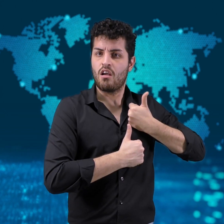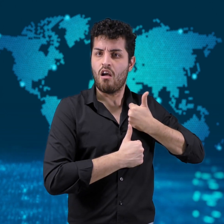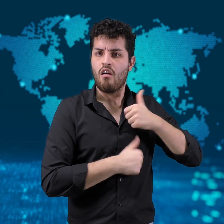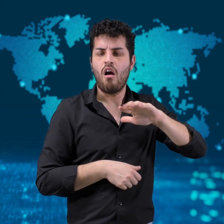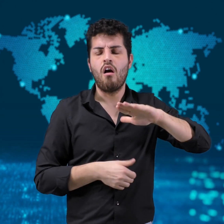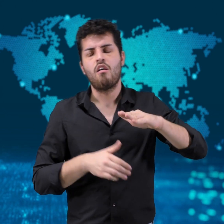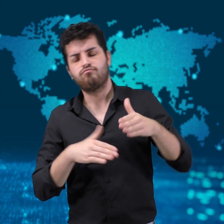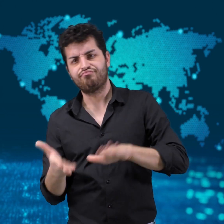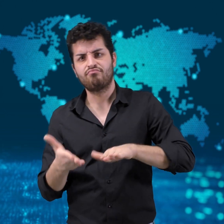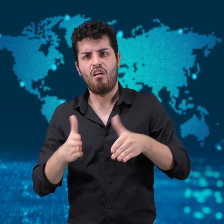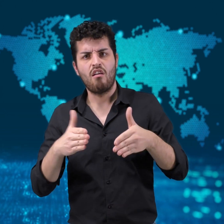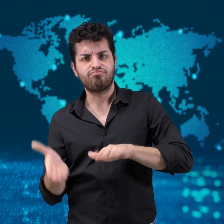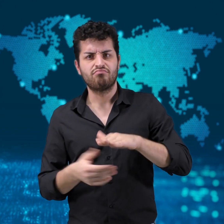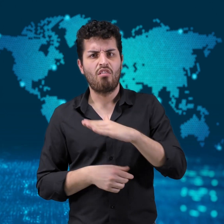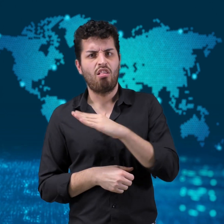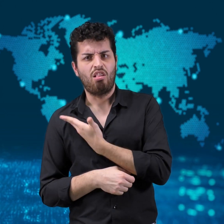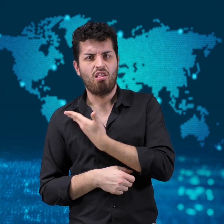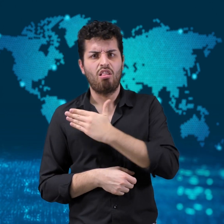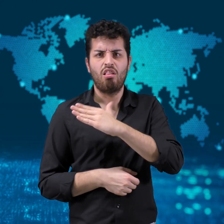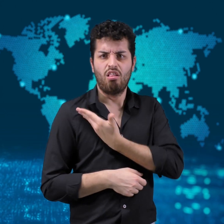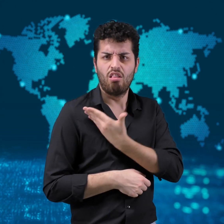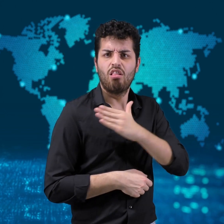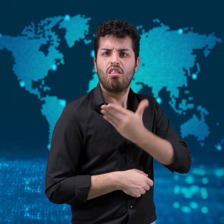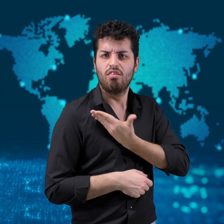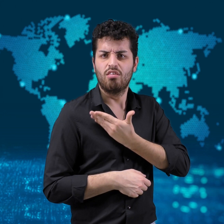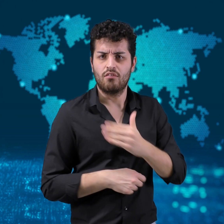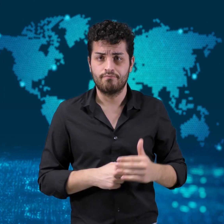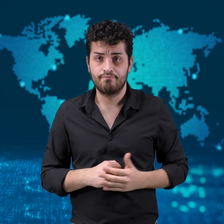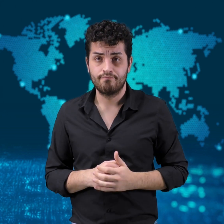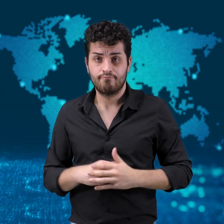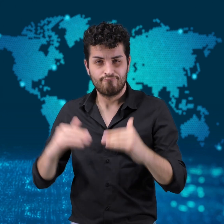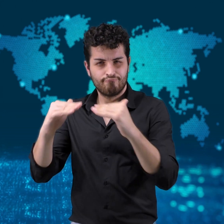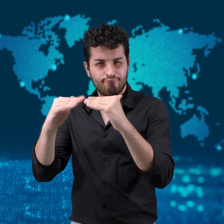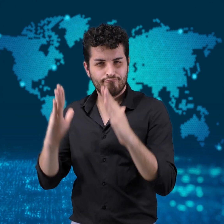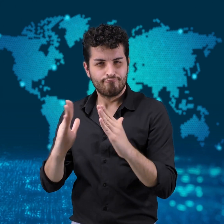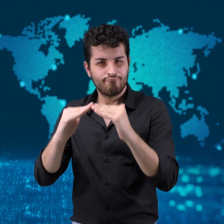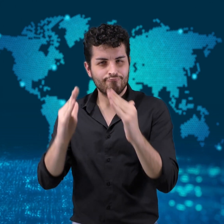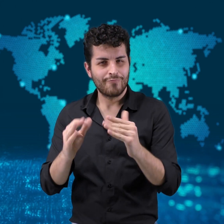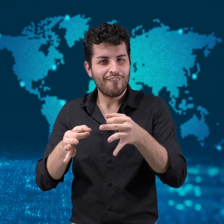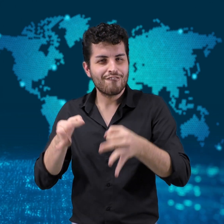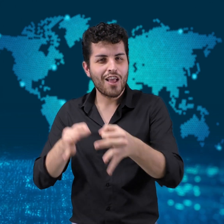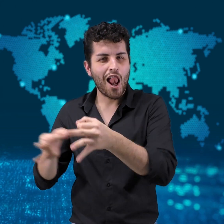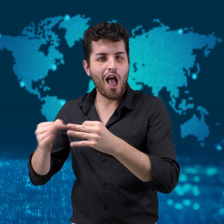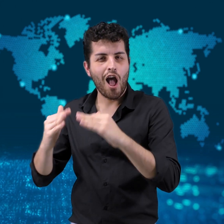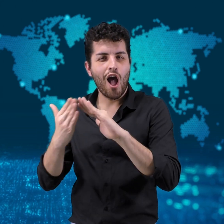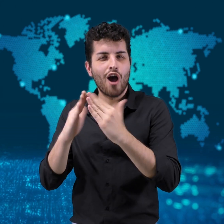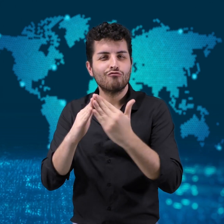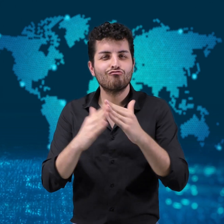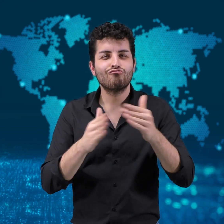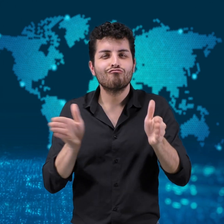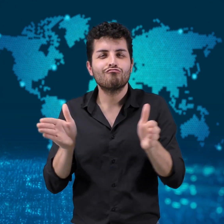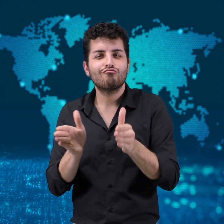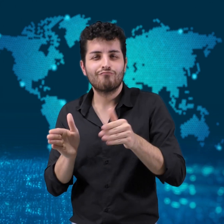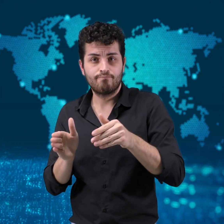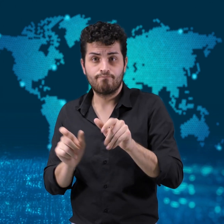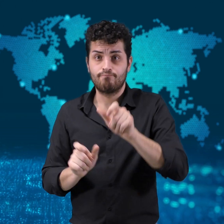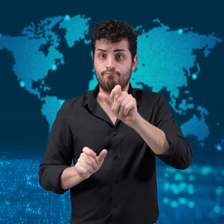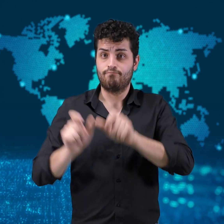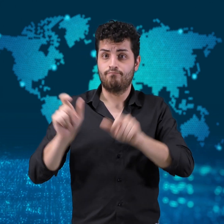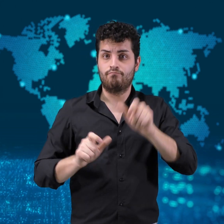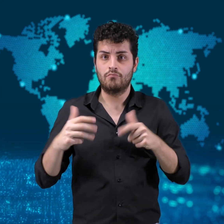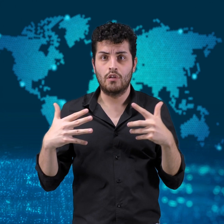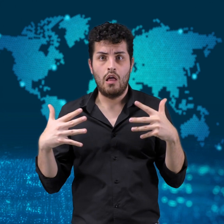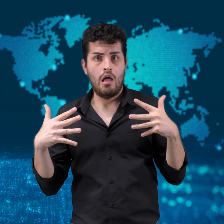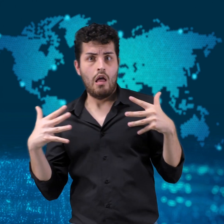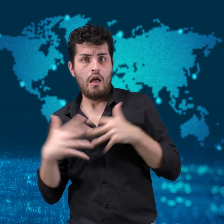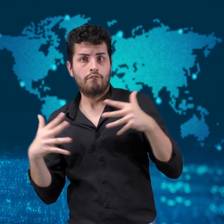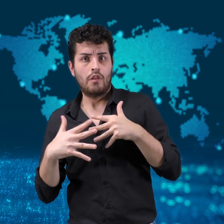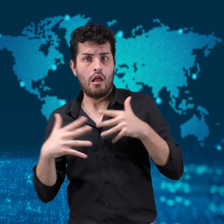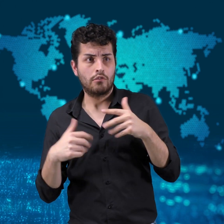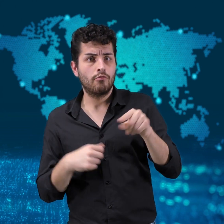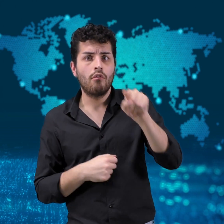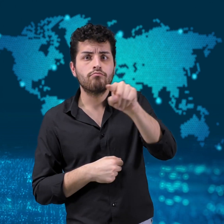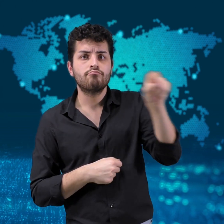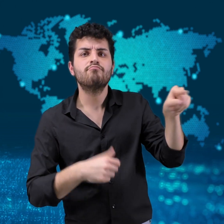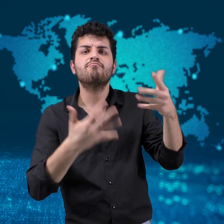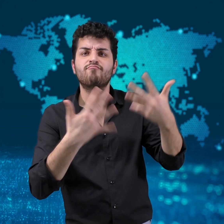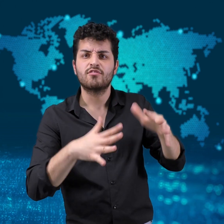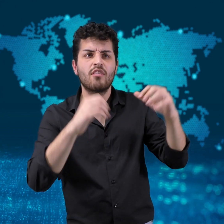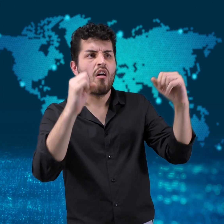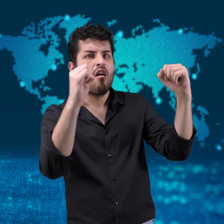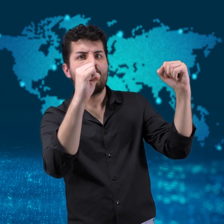Village residents were upset by the agreement and did not want to hand